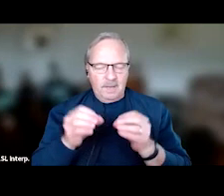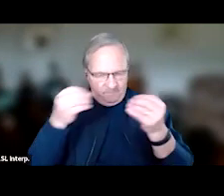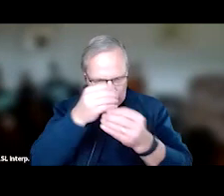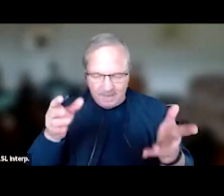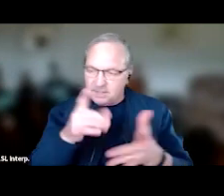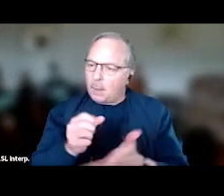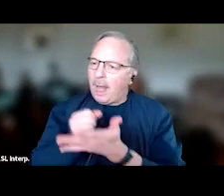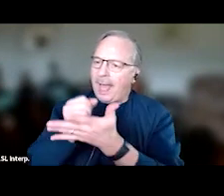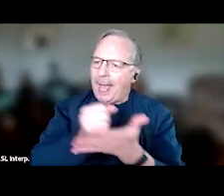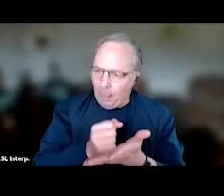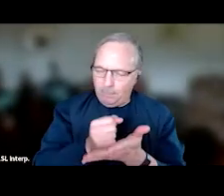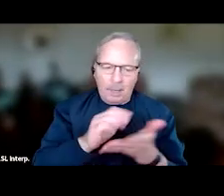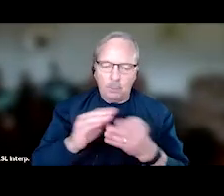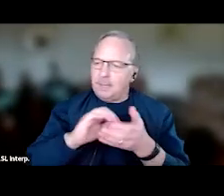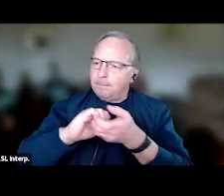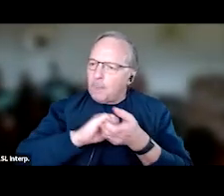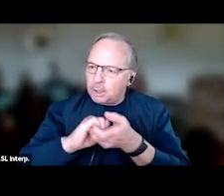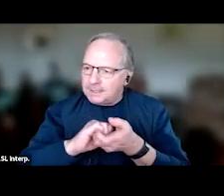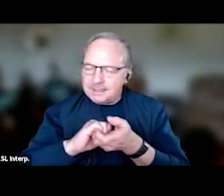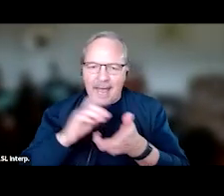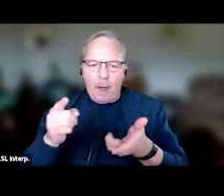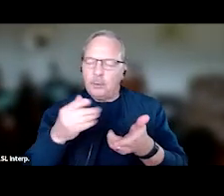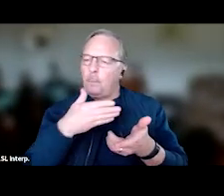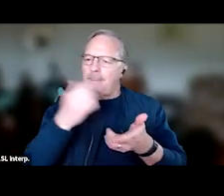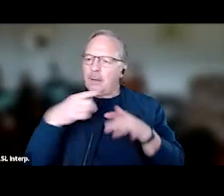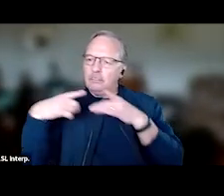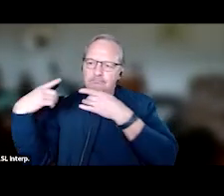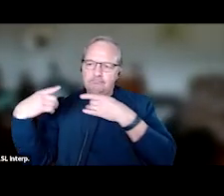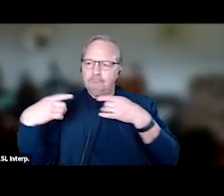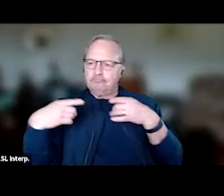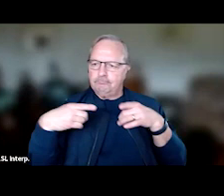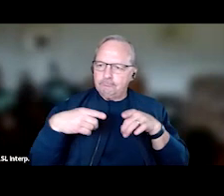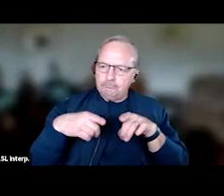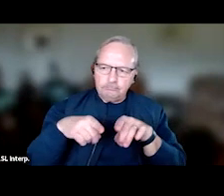think about how to better align the healthcare with the housing